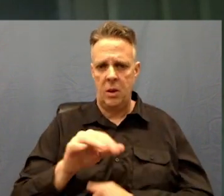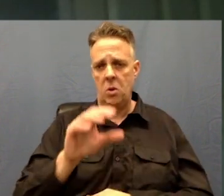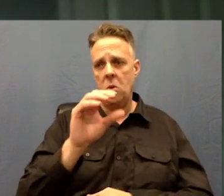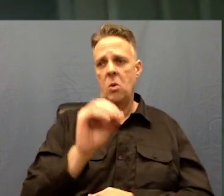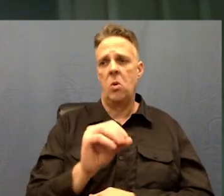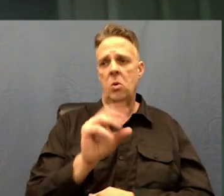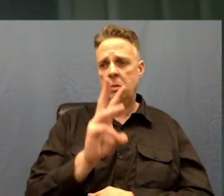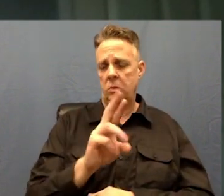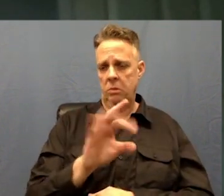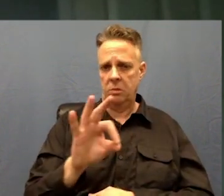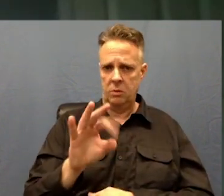RELIEF FUND COMES. BRINGING ON EACH APPLICATION A